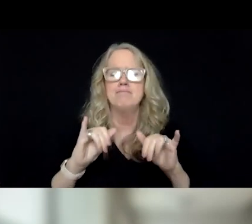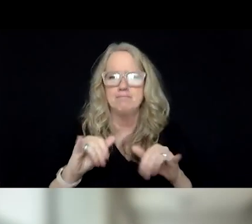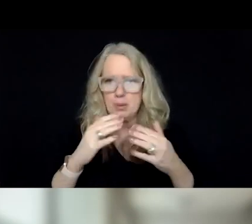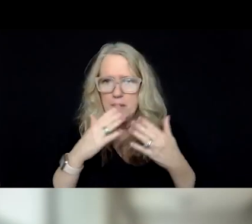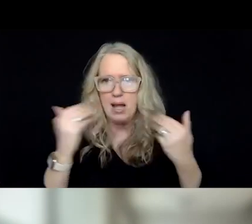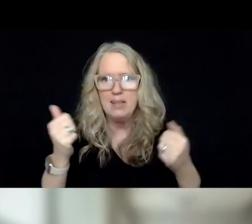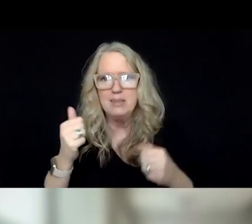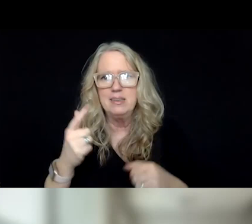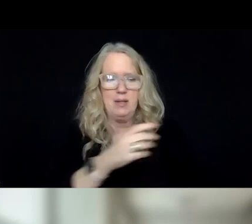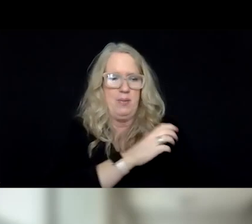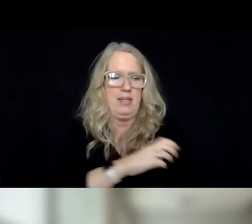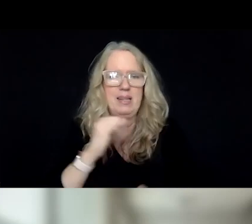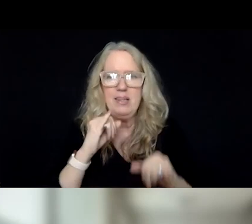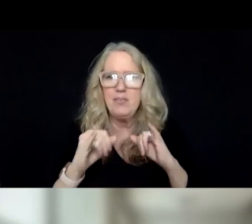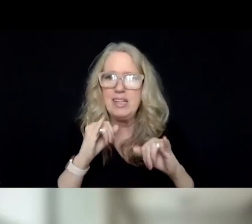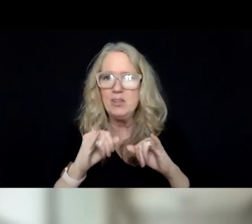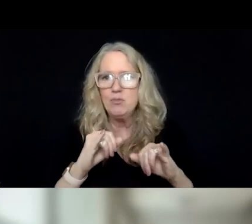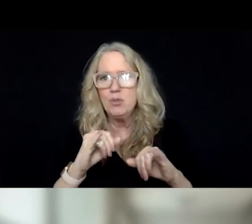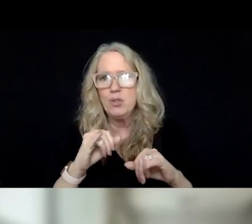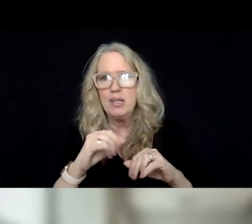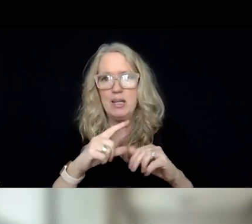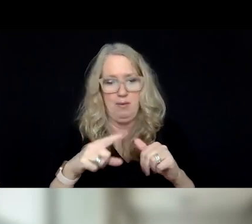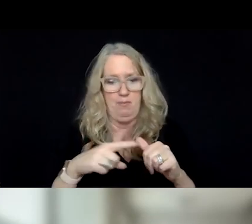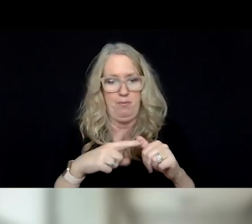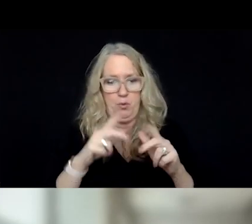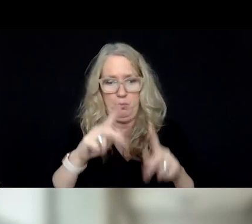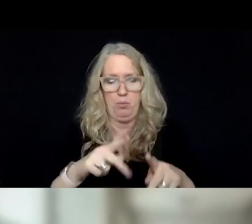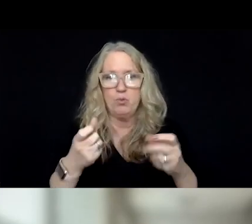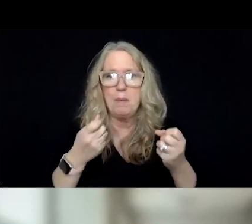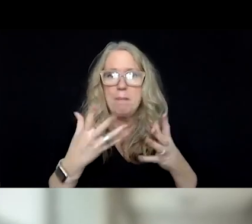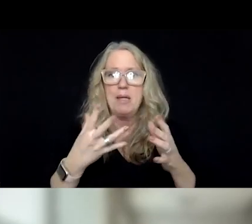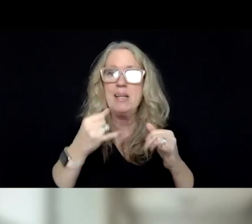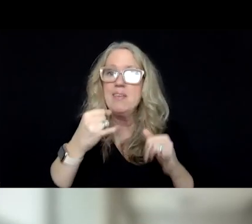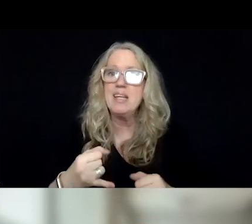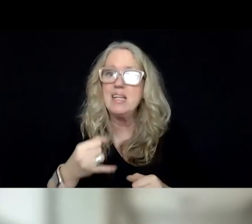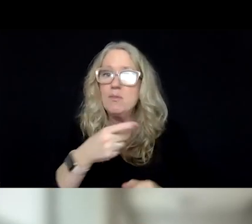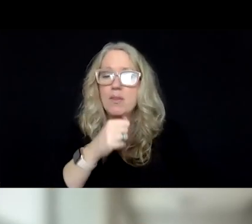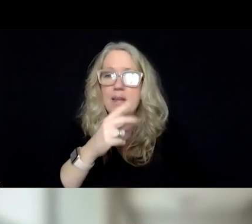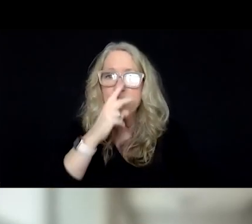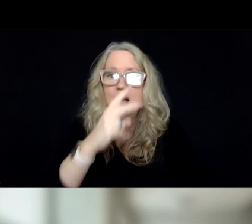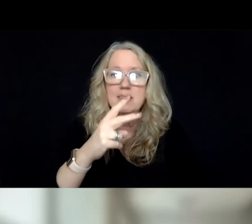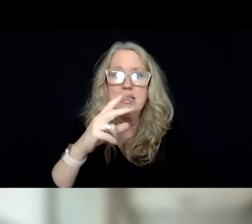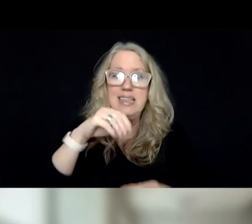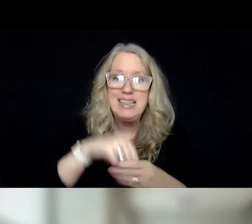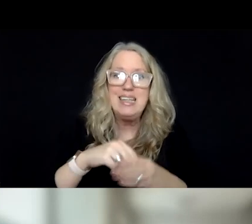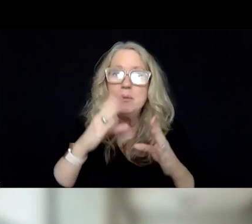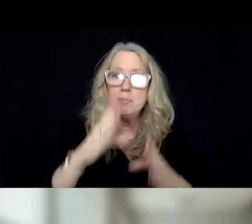THE CLINICAL INTERVIEW IS THE FIRST PERSON THEY HAD SEEN IN PERSON, BESIDES CORRECTION